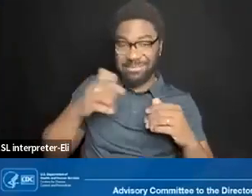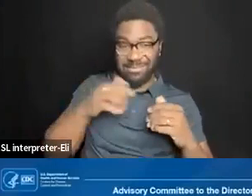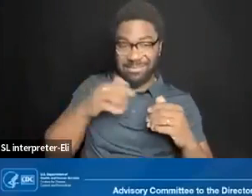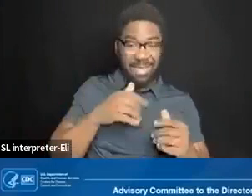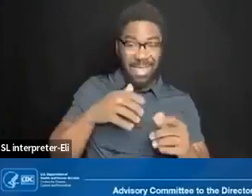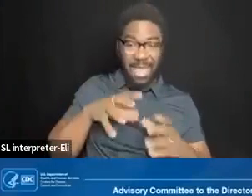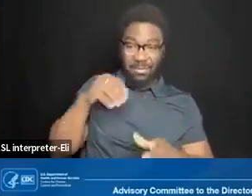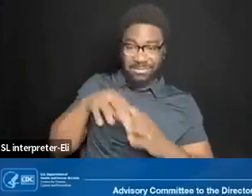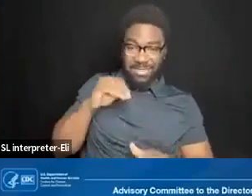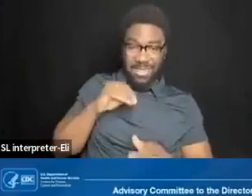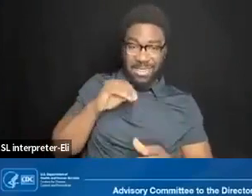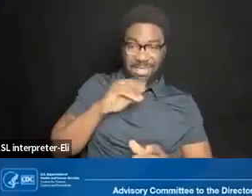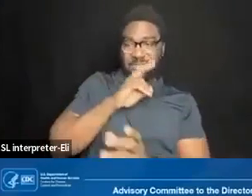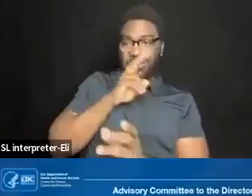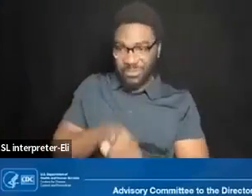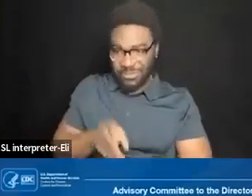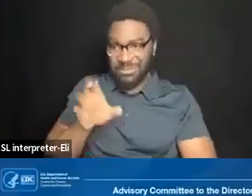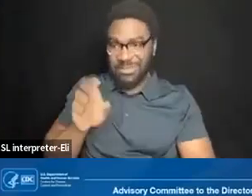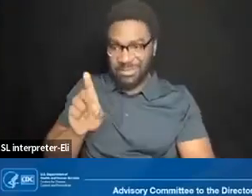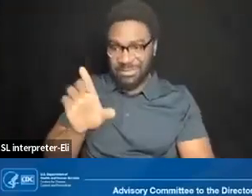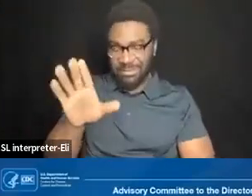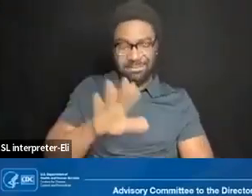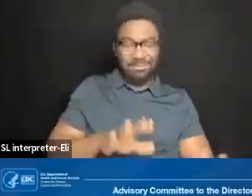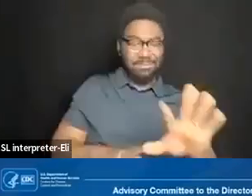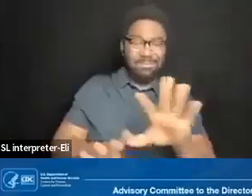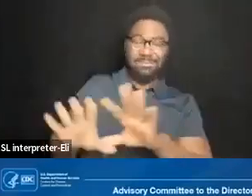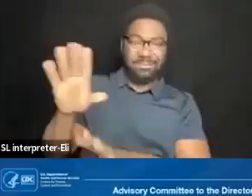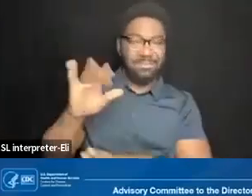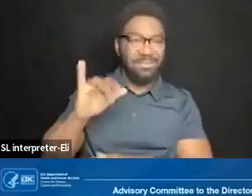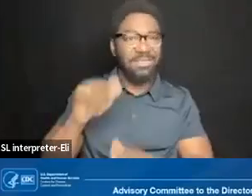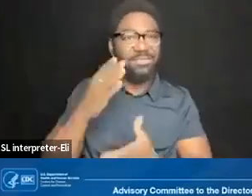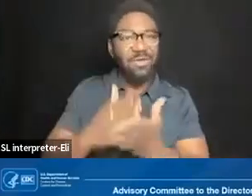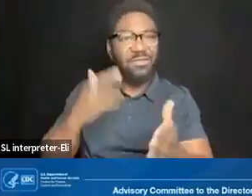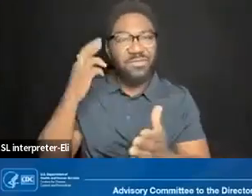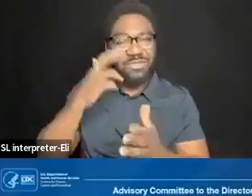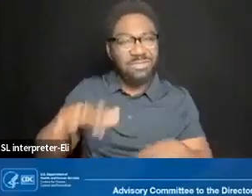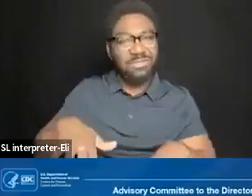of the reason it took me some time to really understand what we were working with and the pros